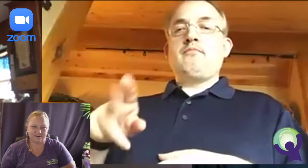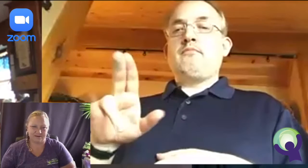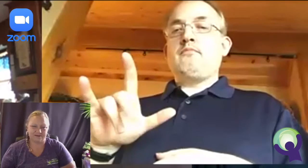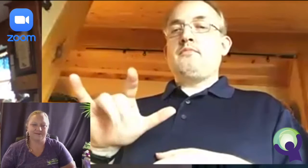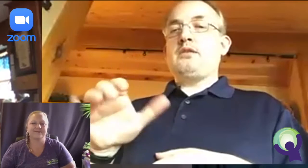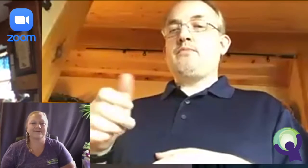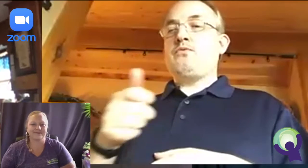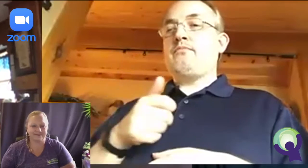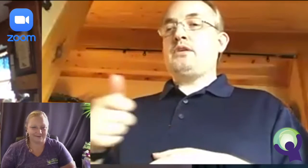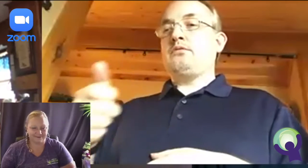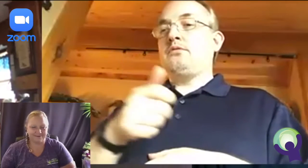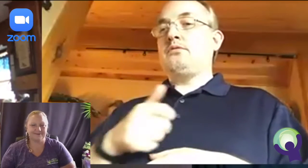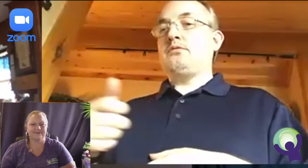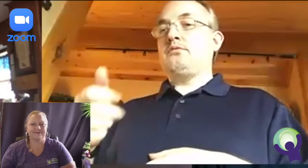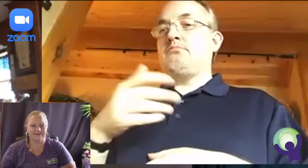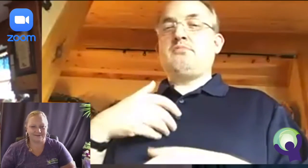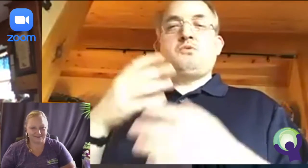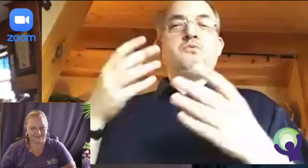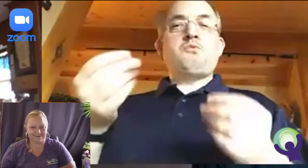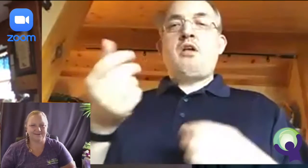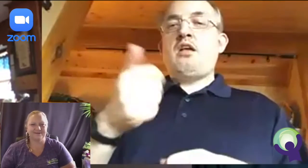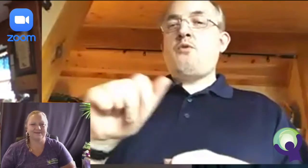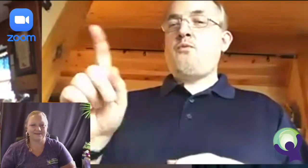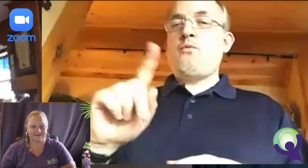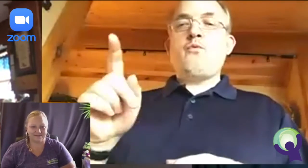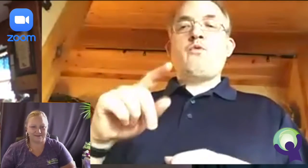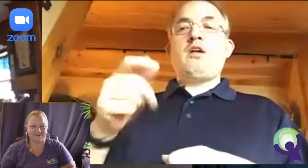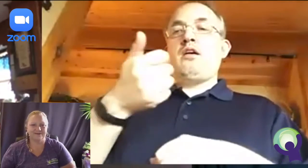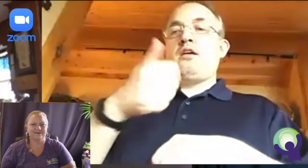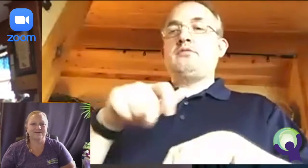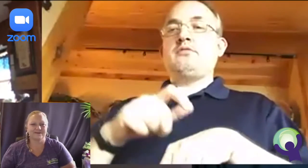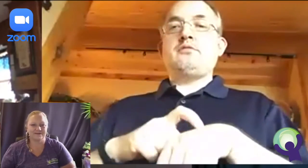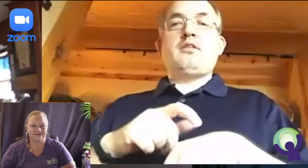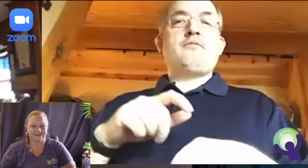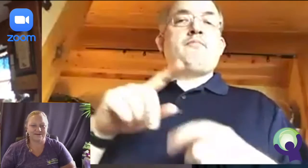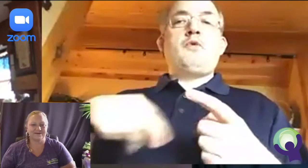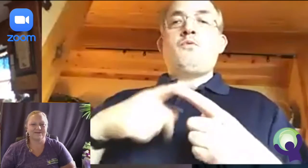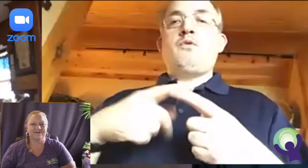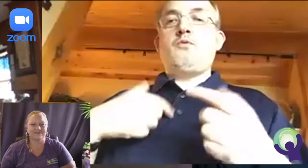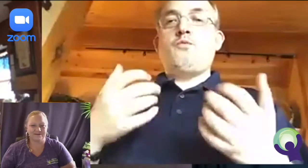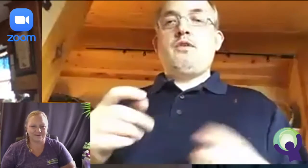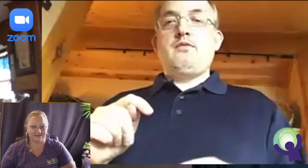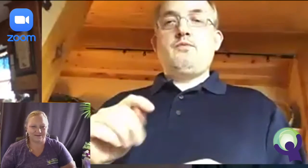I really like New York being able to get around the public transportation that's available to me I can get anywhere I need to anytime